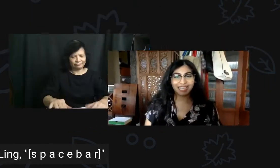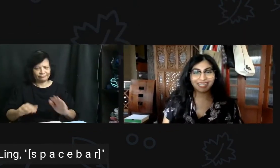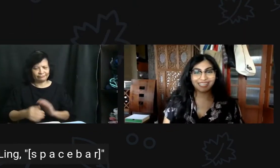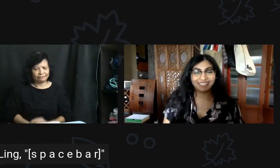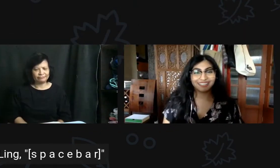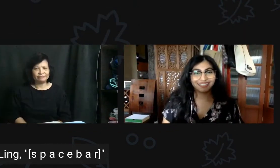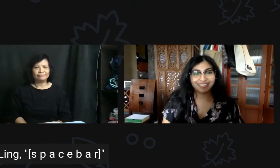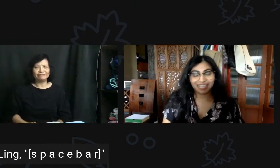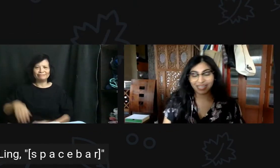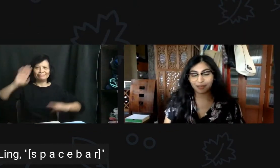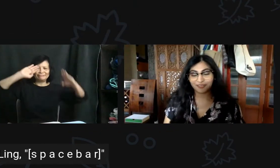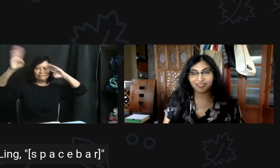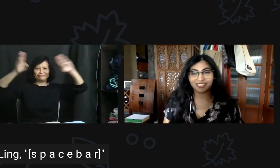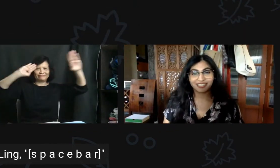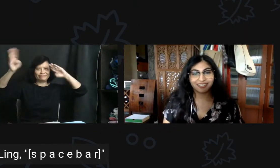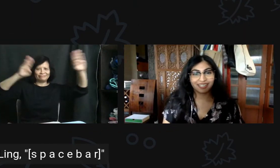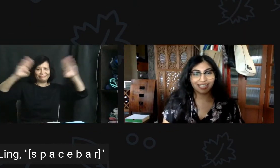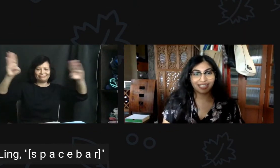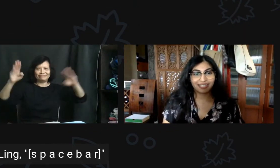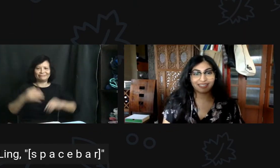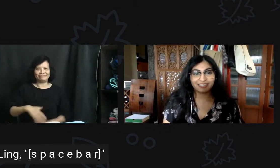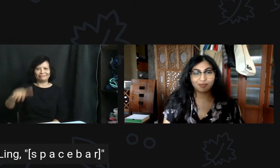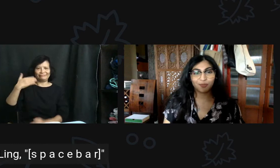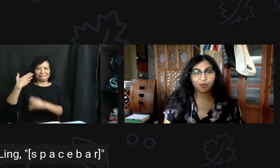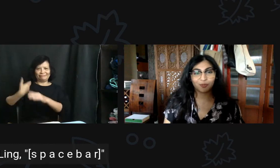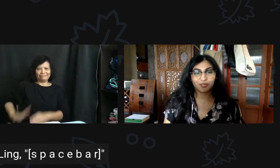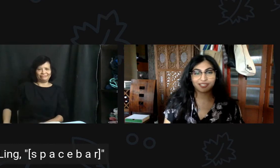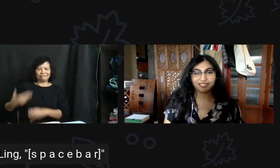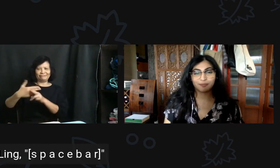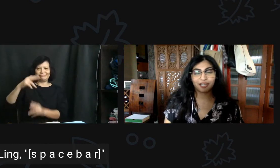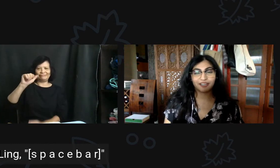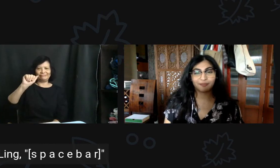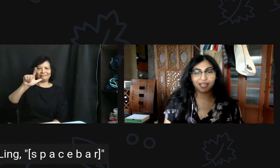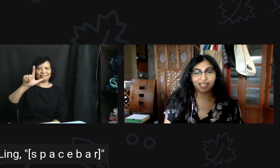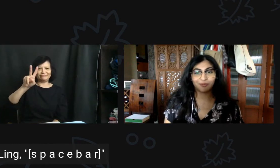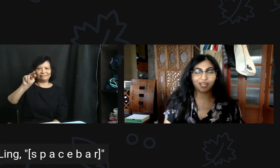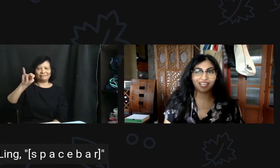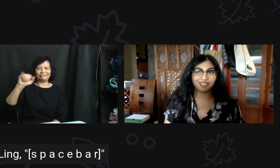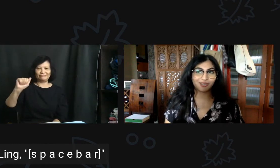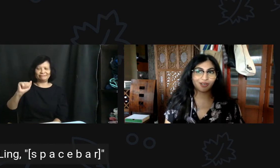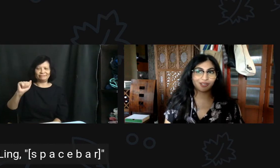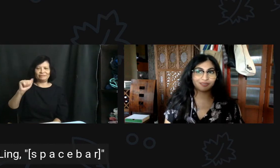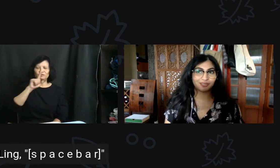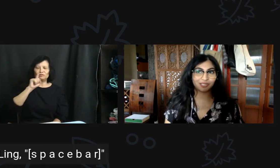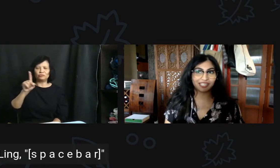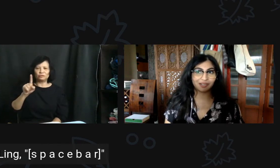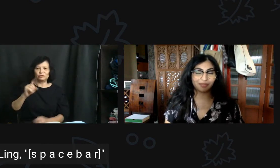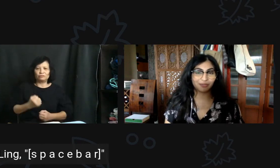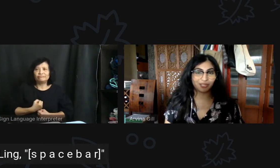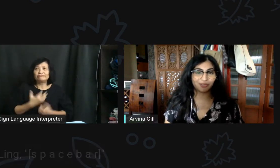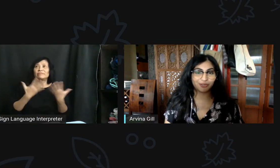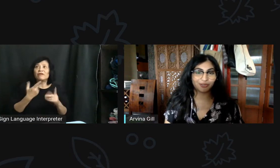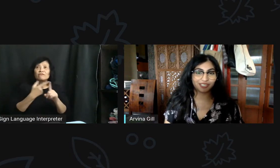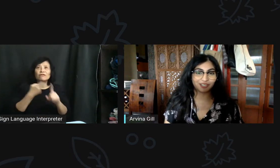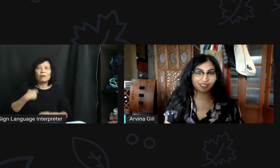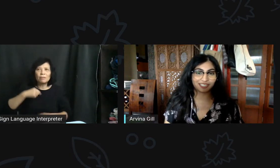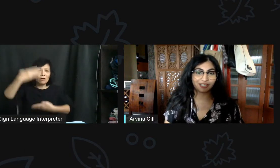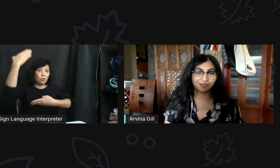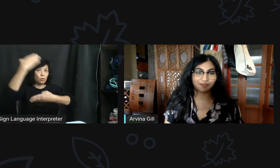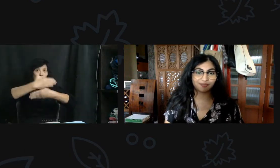Hi, I'm Arvina and this poem was inspired by what I saw looking out my window during the lock down.